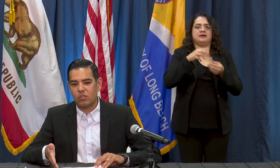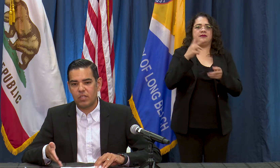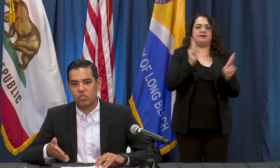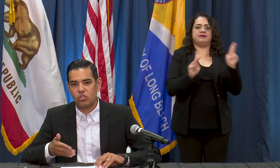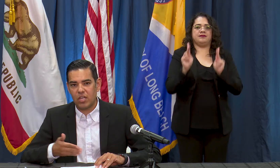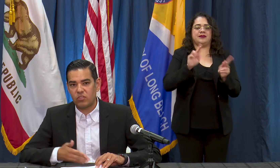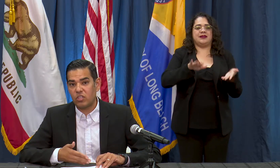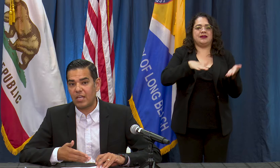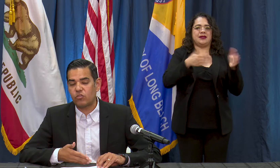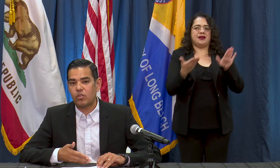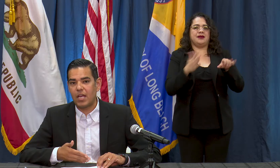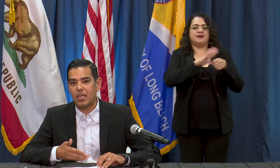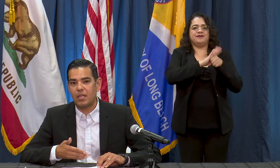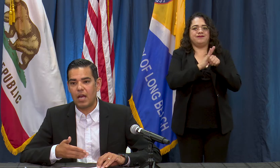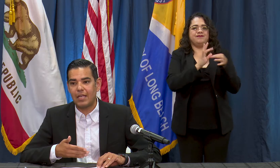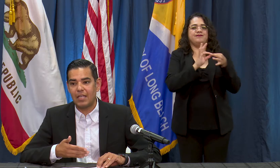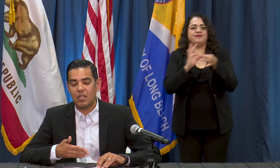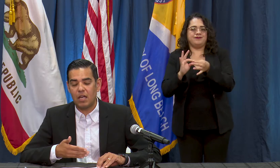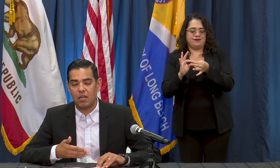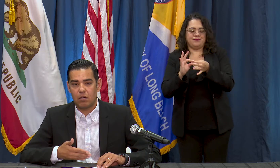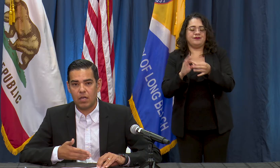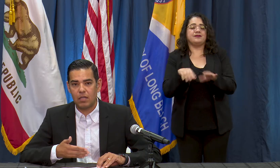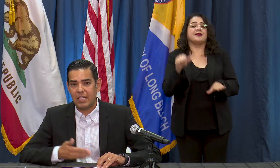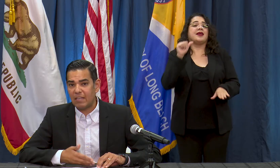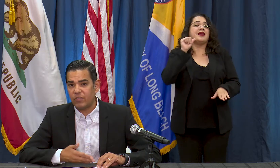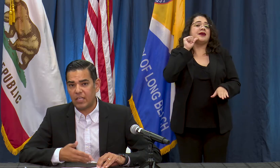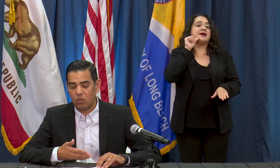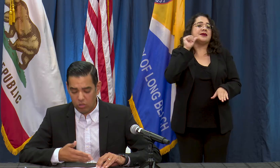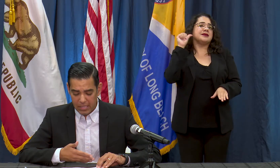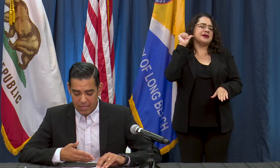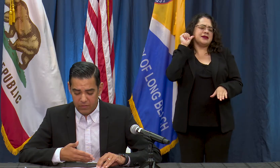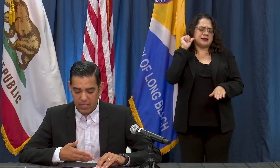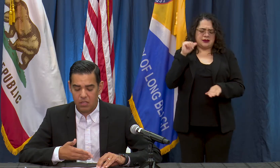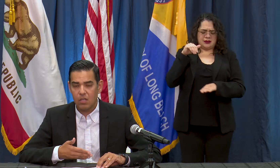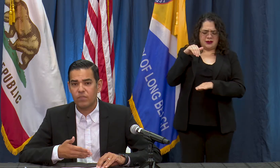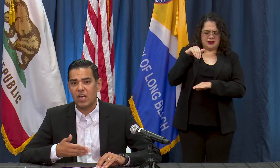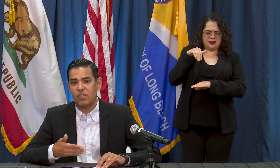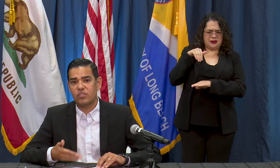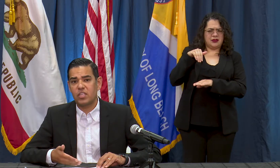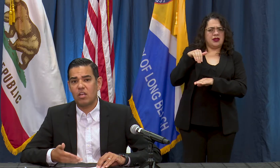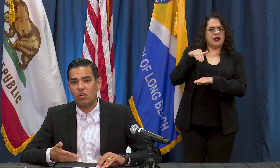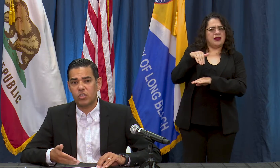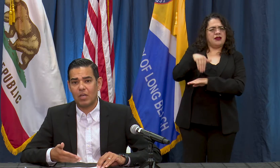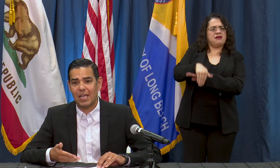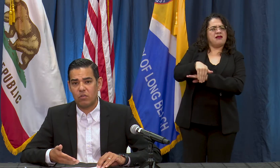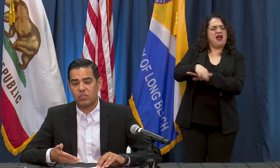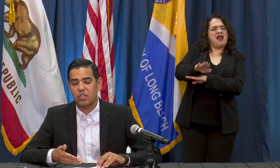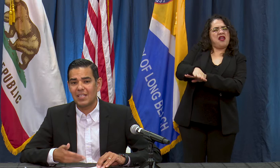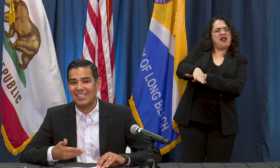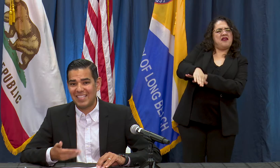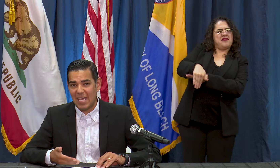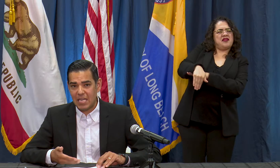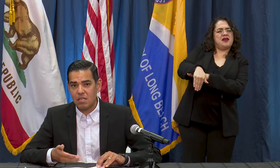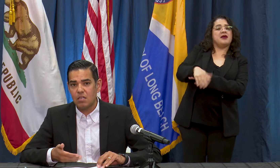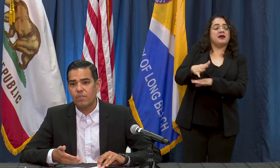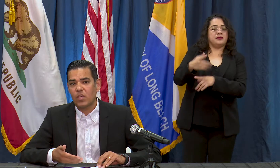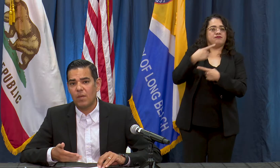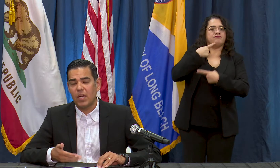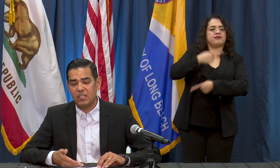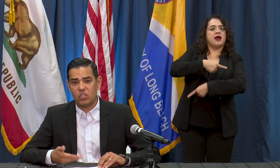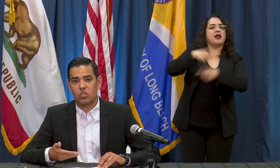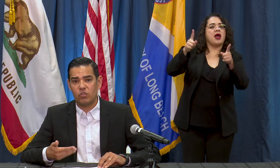just yesterday evening, early evening, the city also announced 10 additional